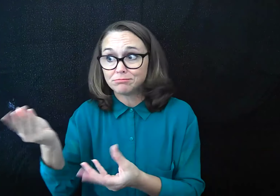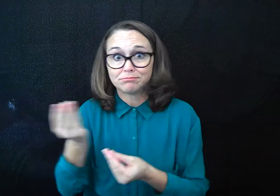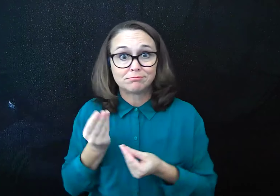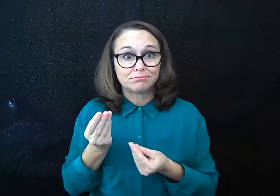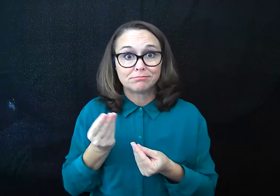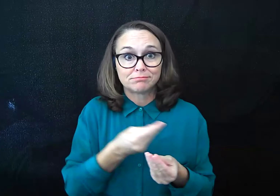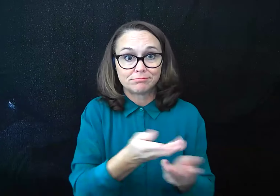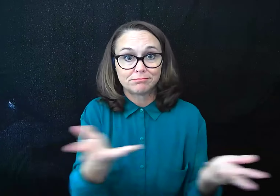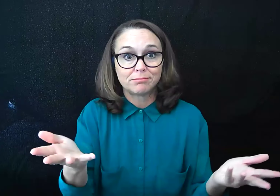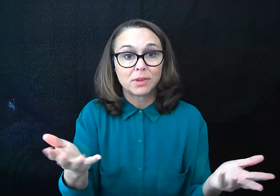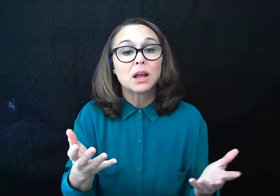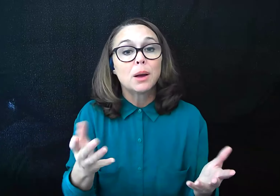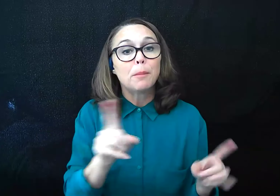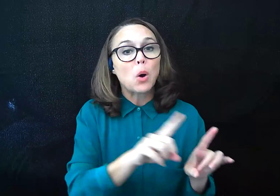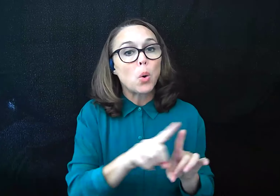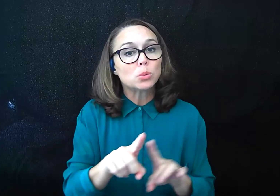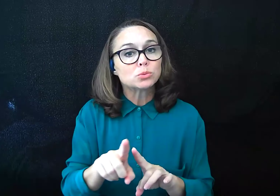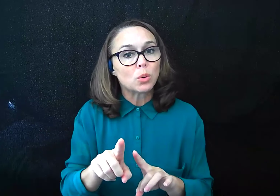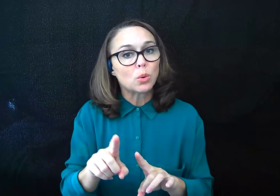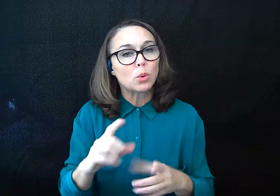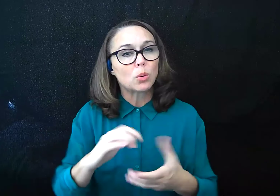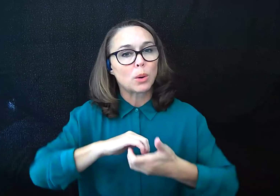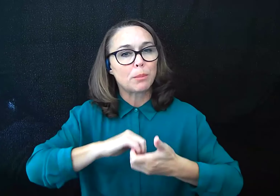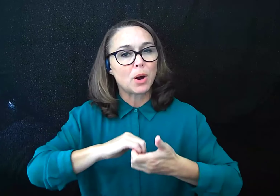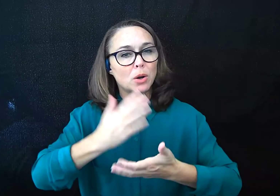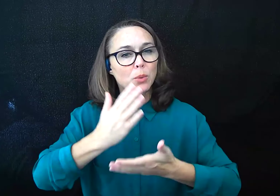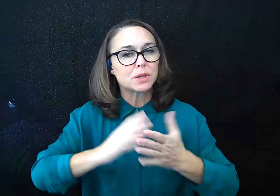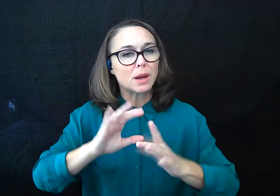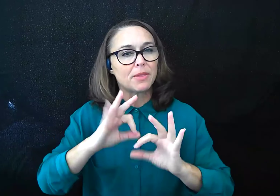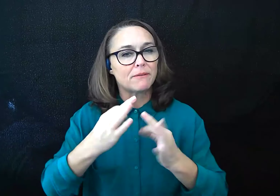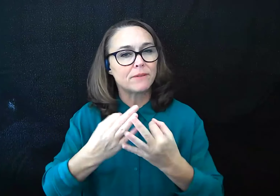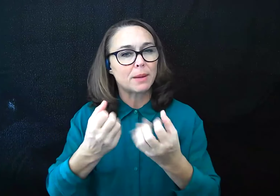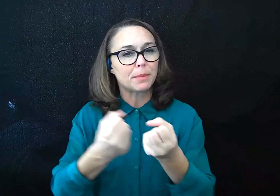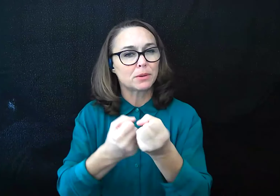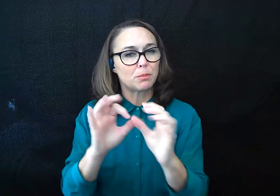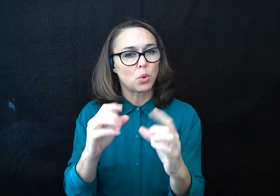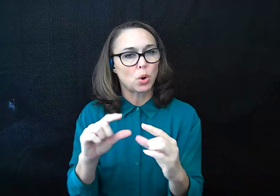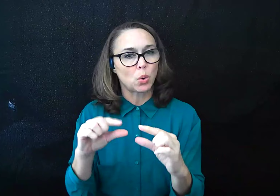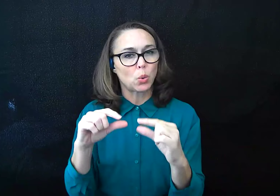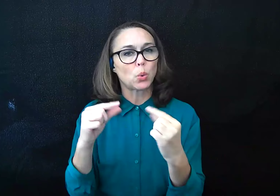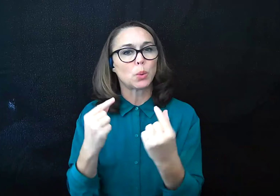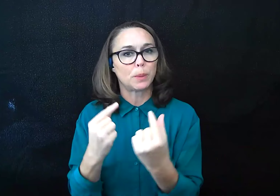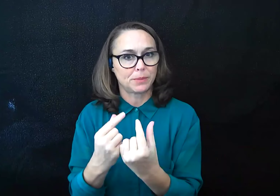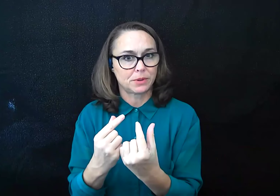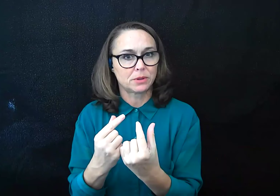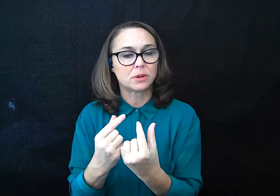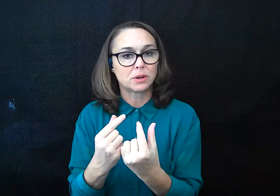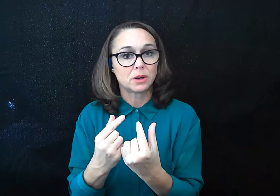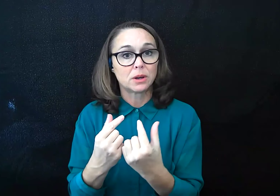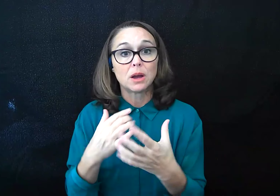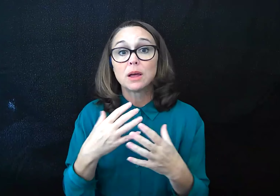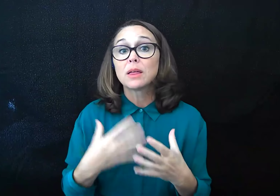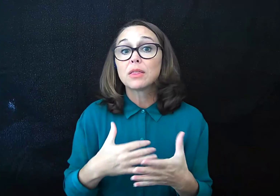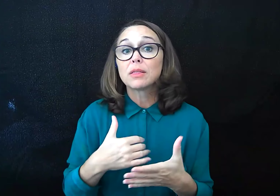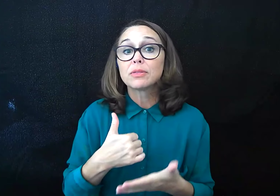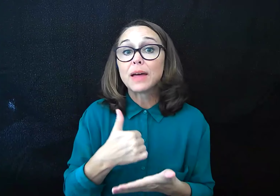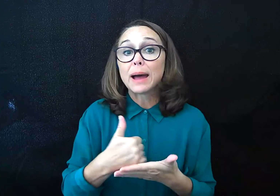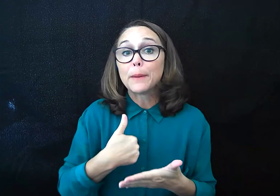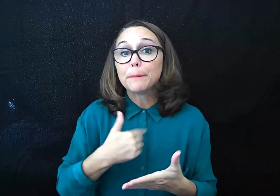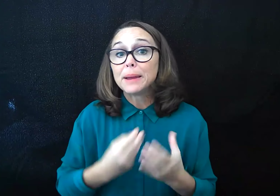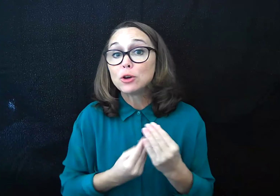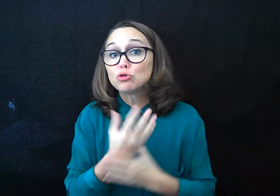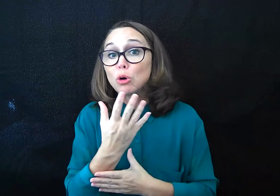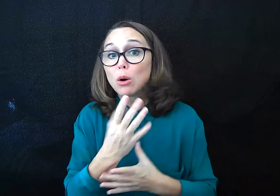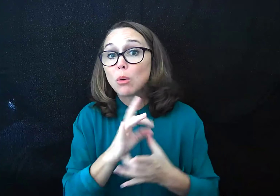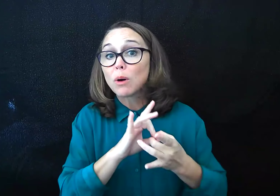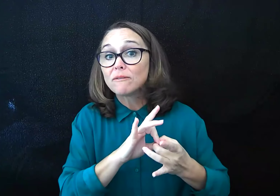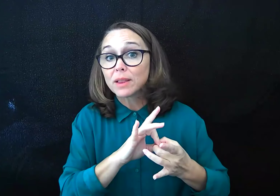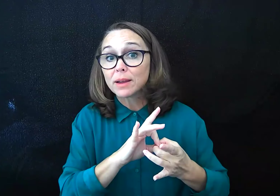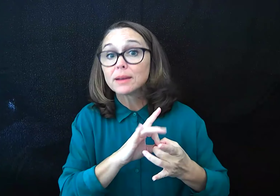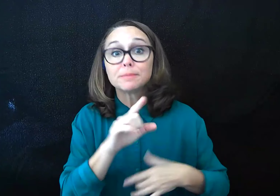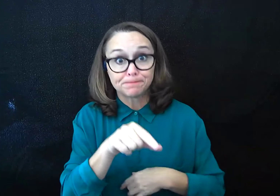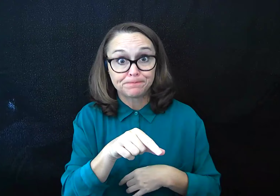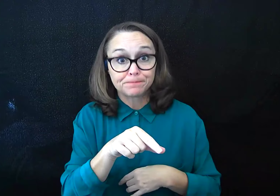partnered with some of our family support groups and our Help me grow affiliate to help with the